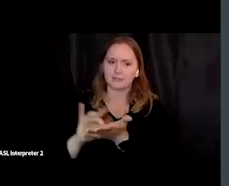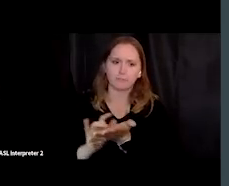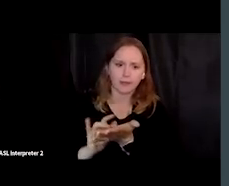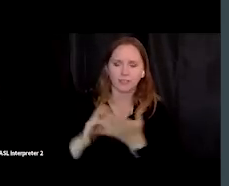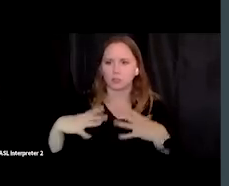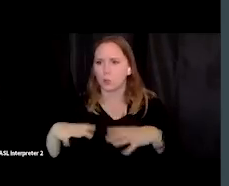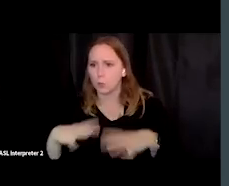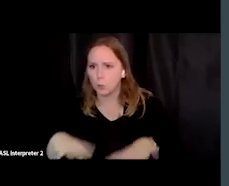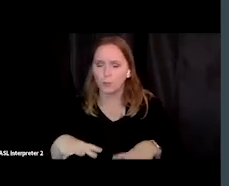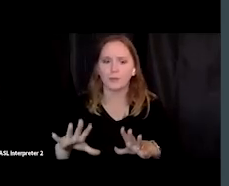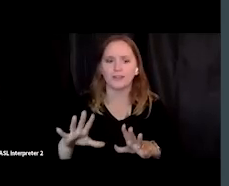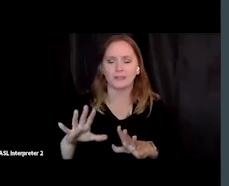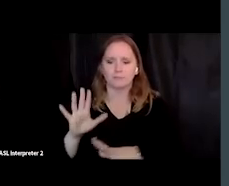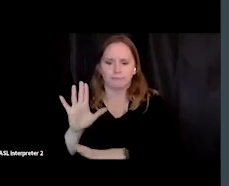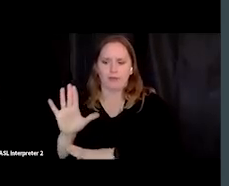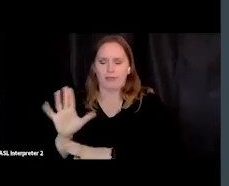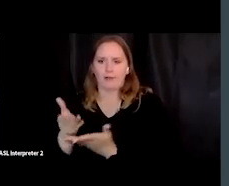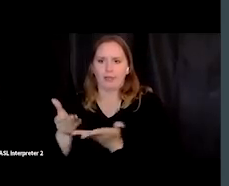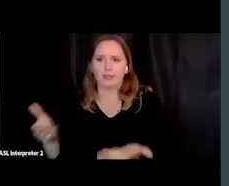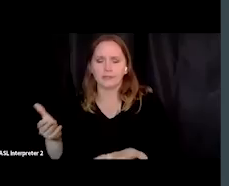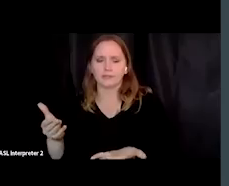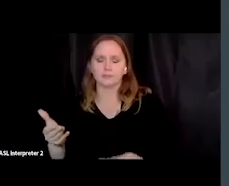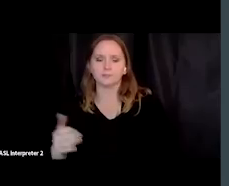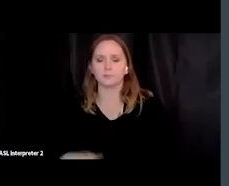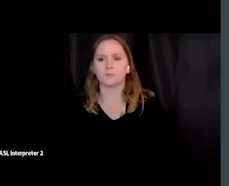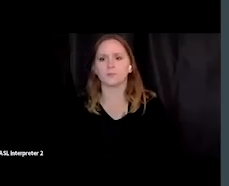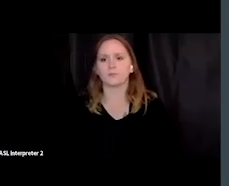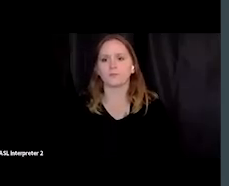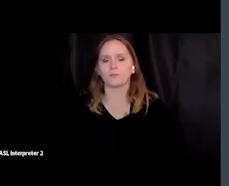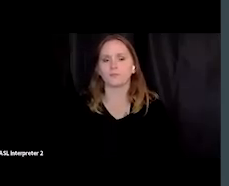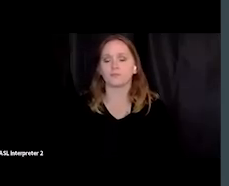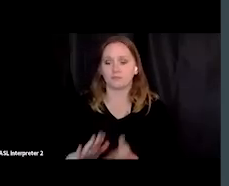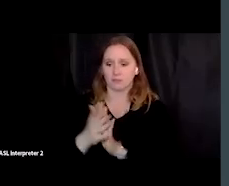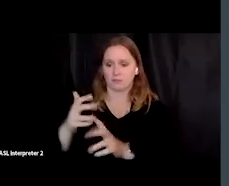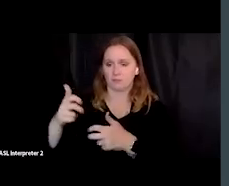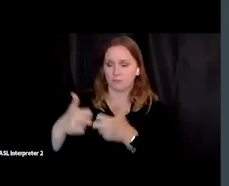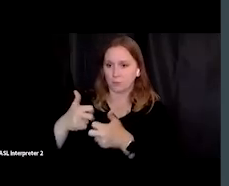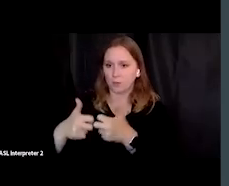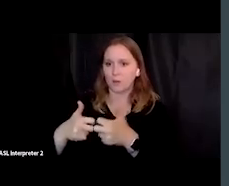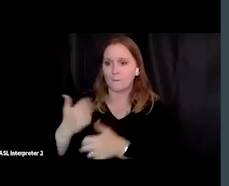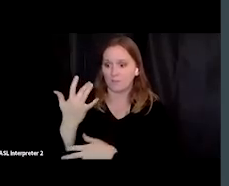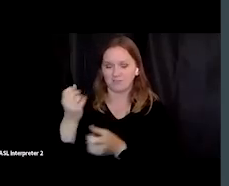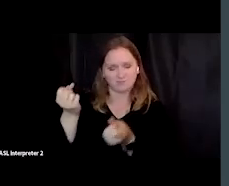and personal items, right? And this can become an issue when someone has too many things in their storage